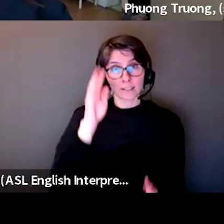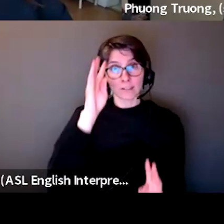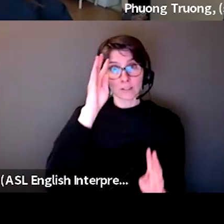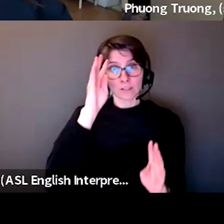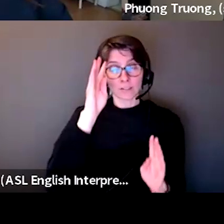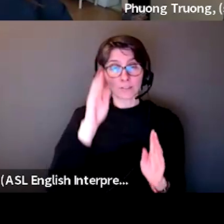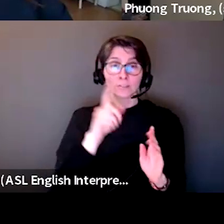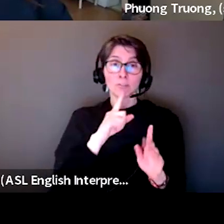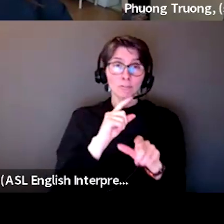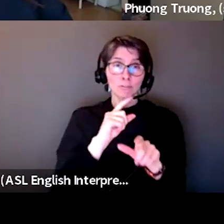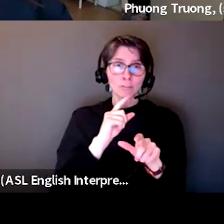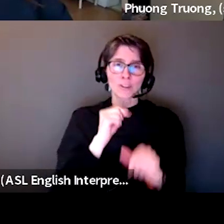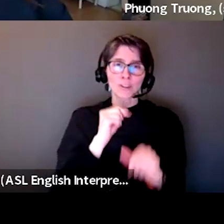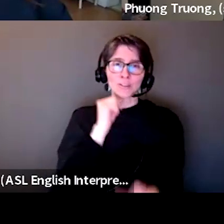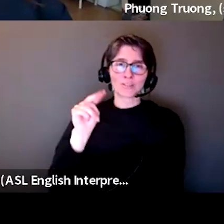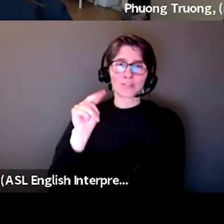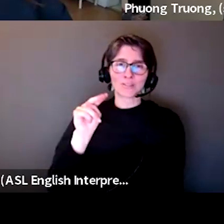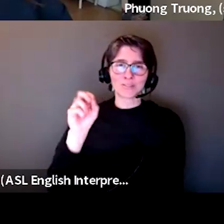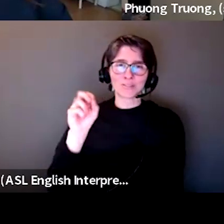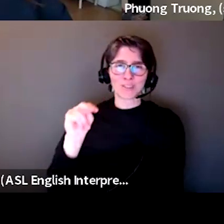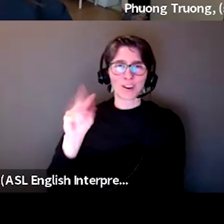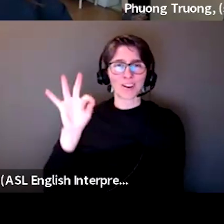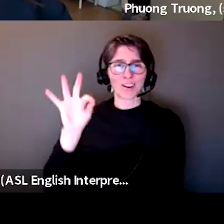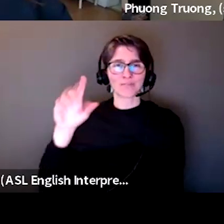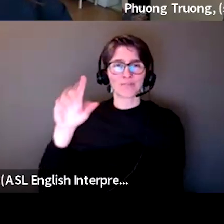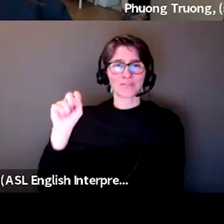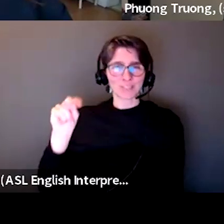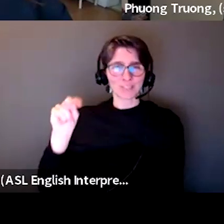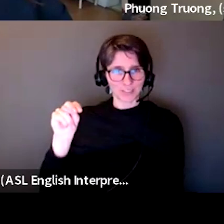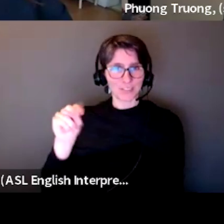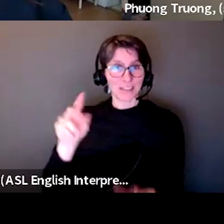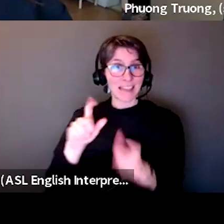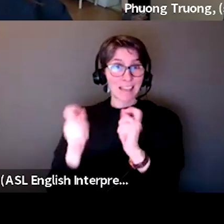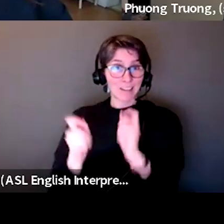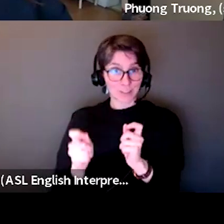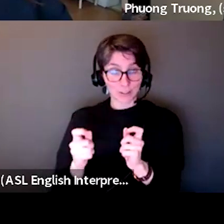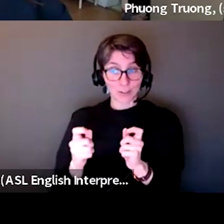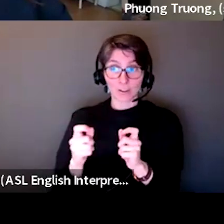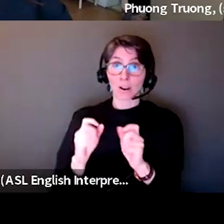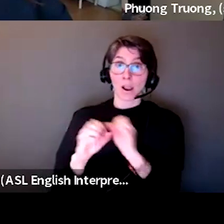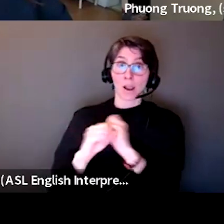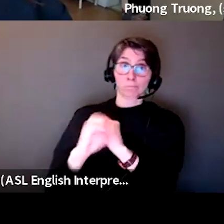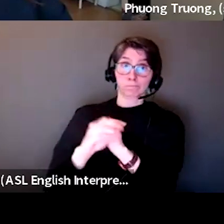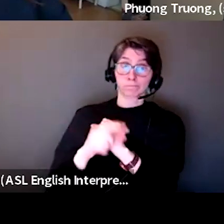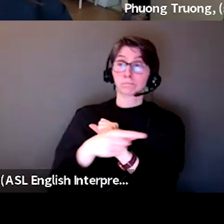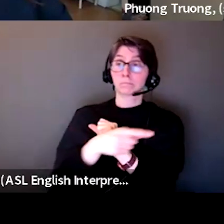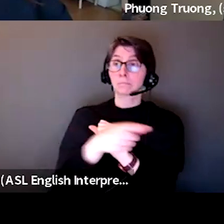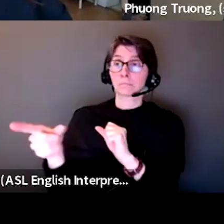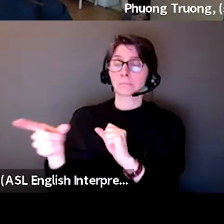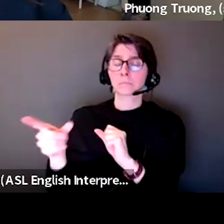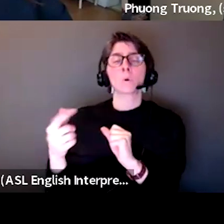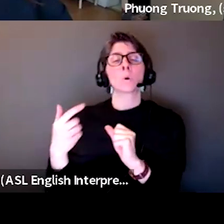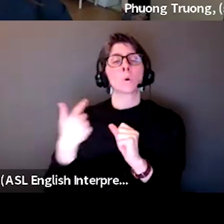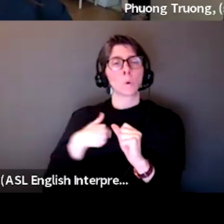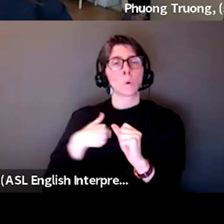applicants. And part of that was because we said it didn't have to be here in Victoria, so we had